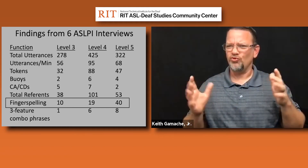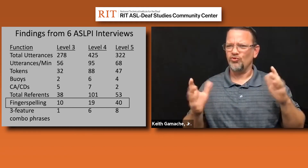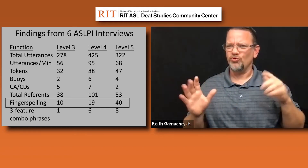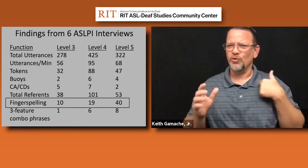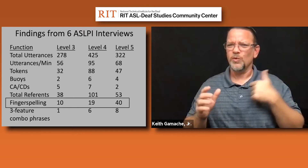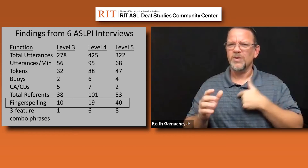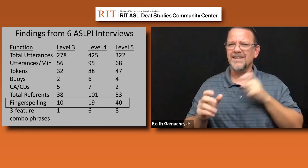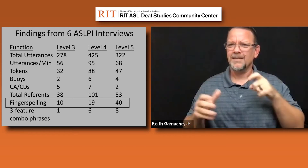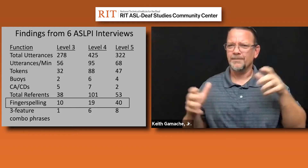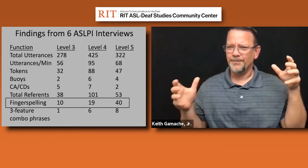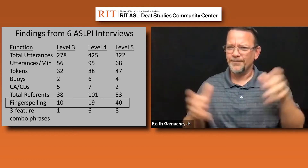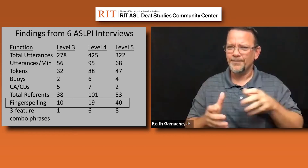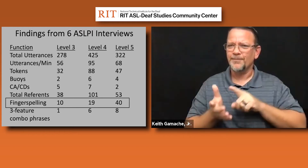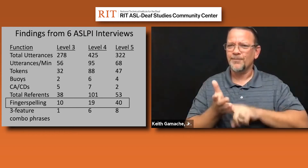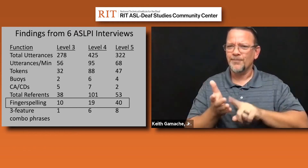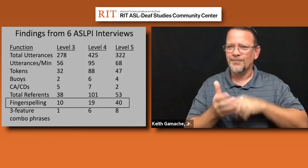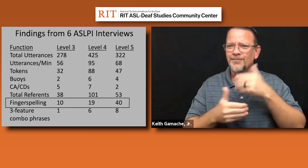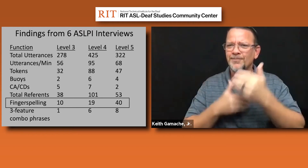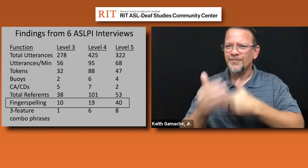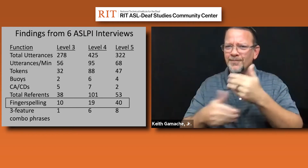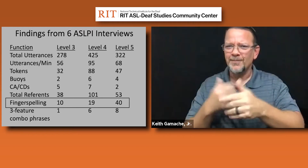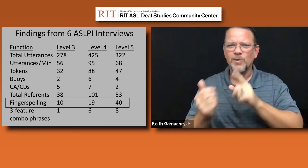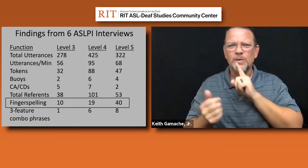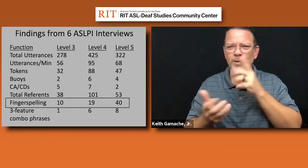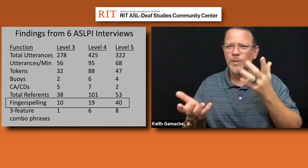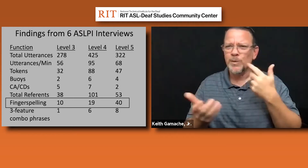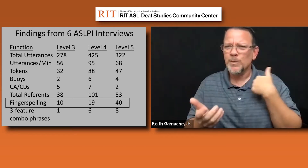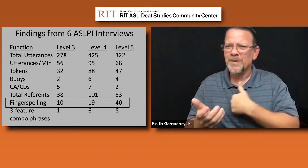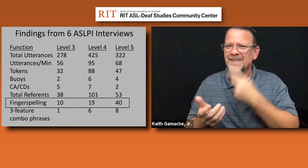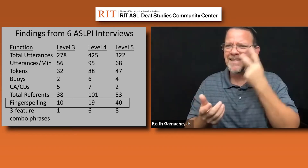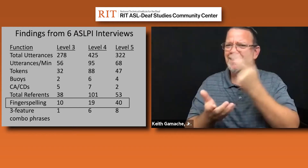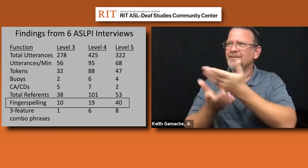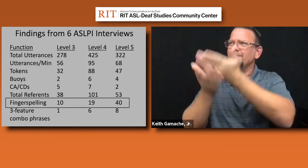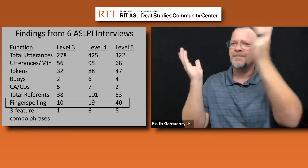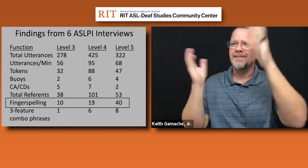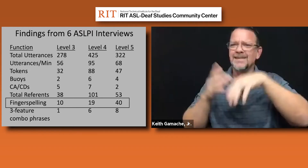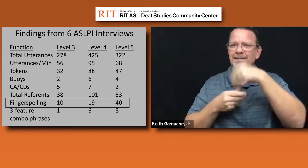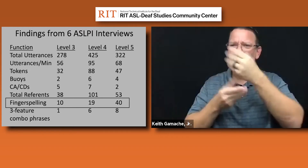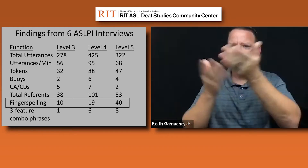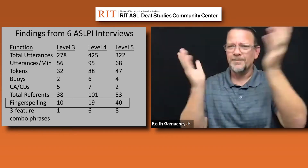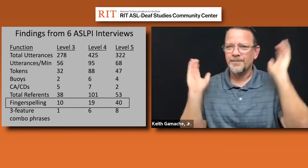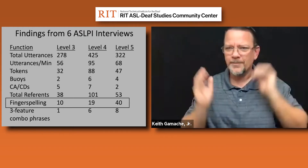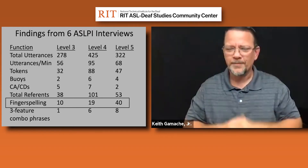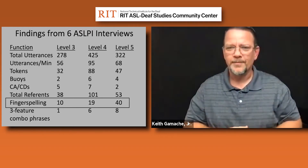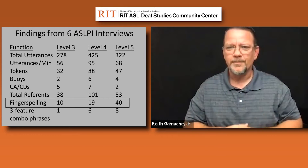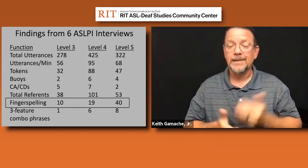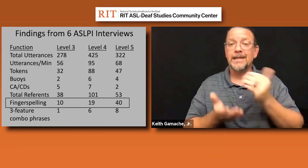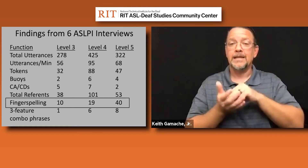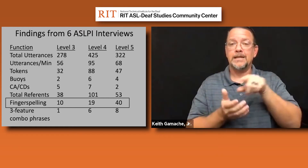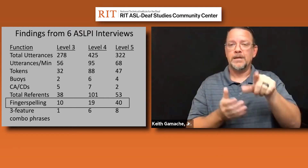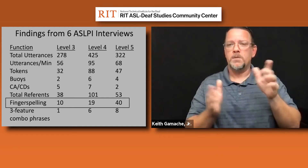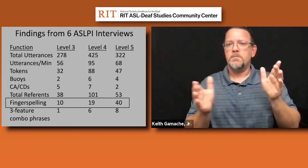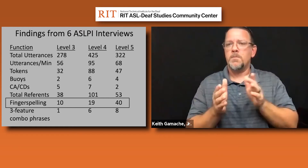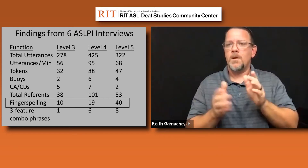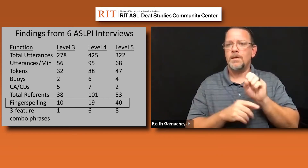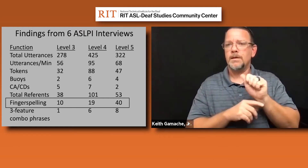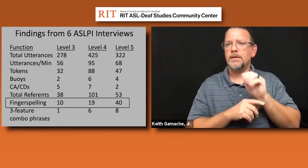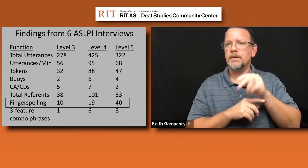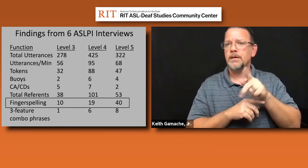but our data isn't indicating an alignment to those claims, so, again, this is from a very small sample.